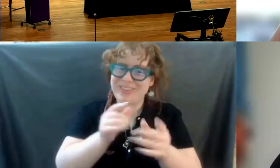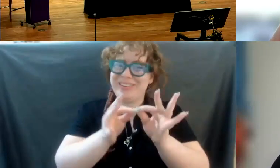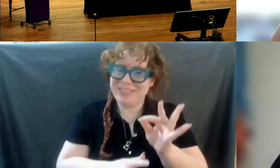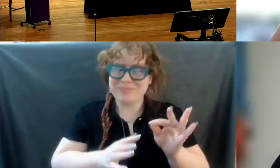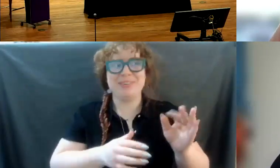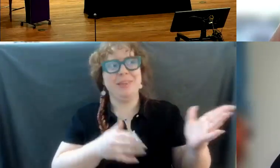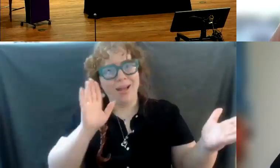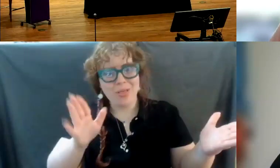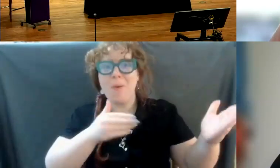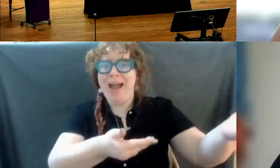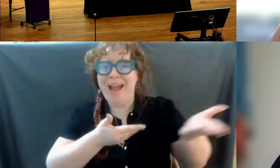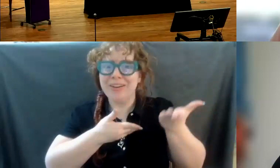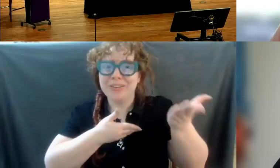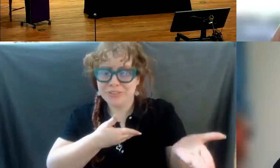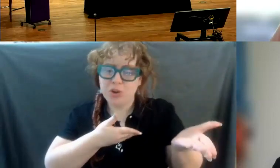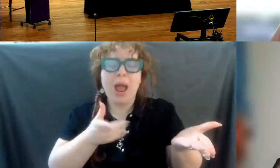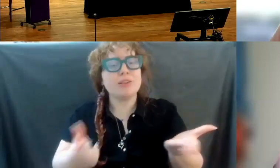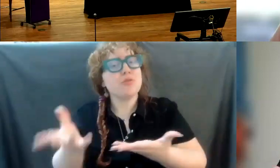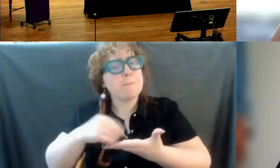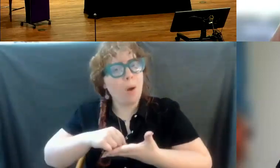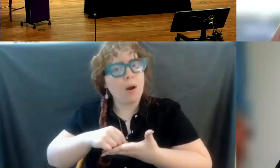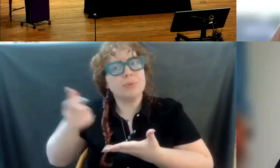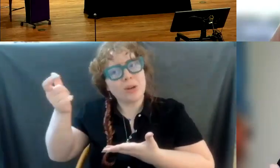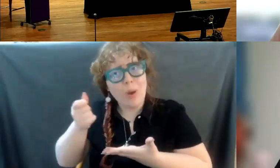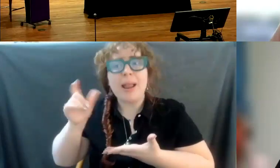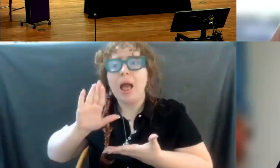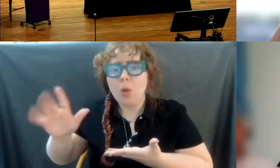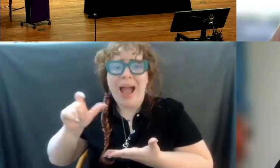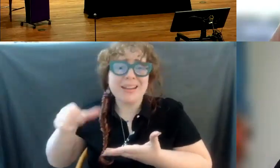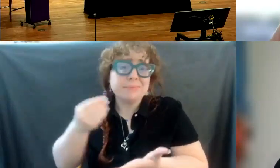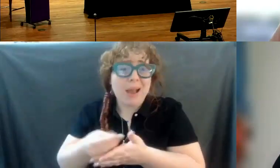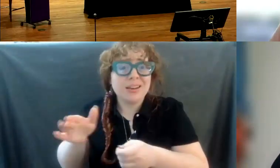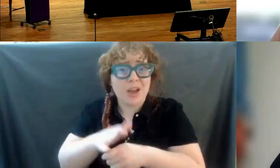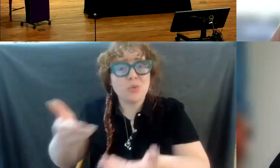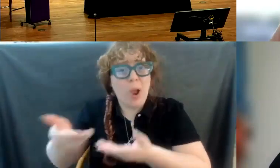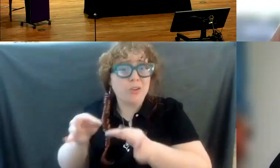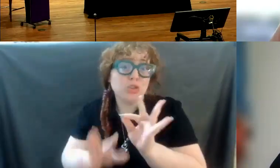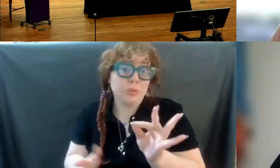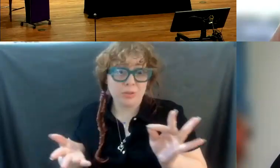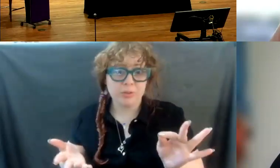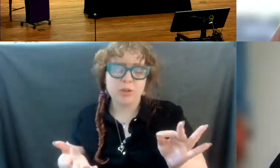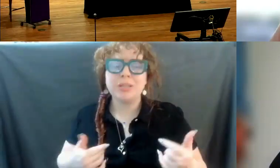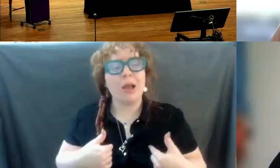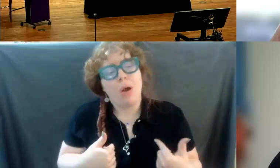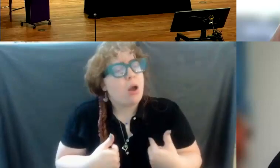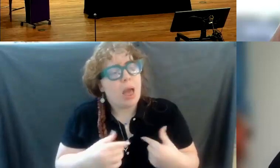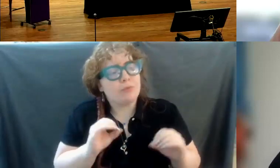We need to write that into our grants or organizations that prioritize that and not just say, well, they're not there because I don't see them.